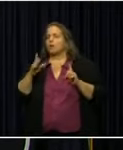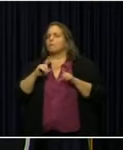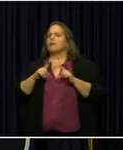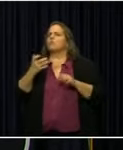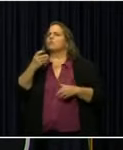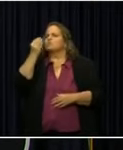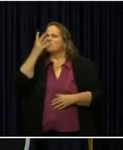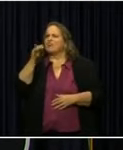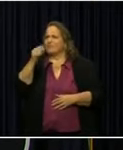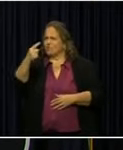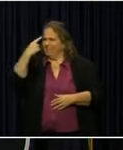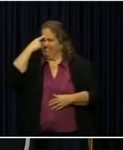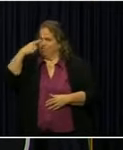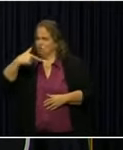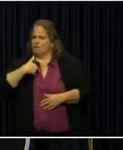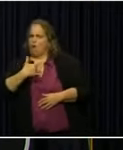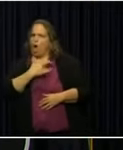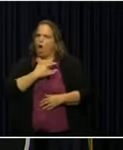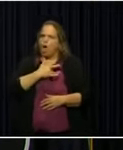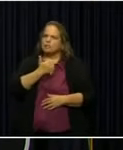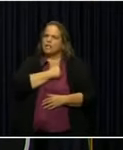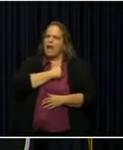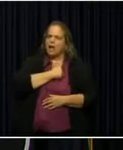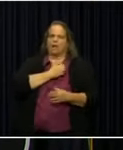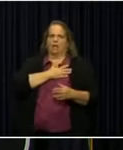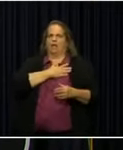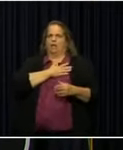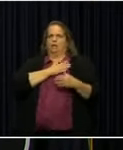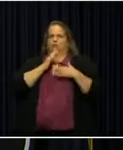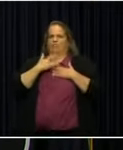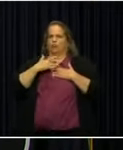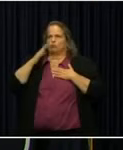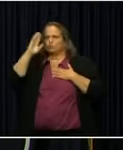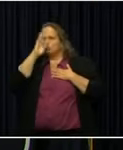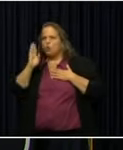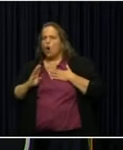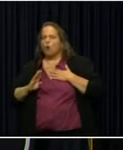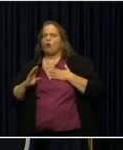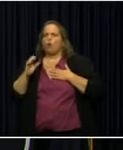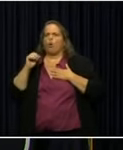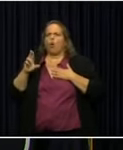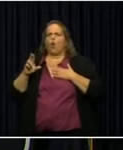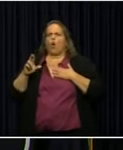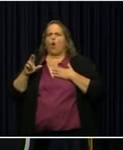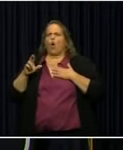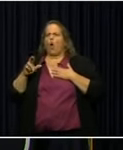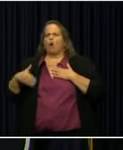THAN THAT. WE'RE GOING TO TALK EARLY NEXT WEEK ABOUT OUR INTERNAL ACTUALLY